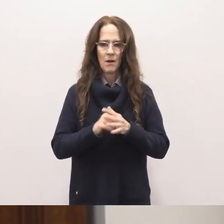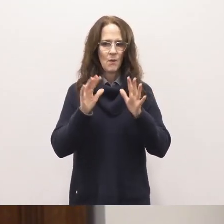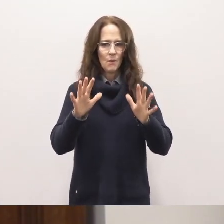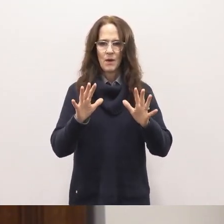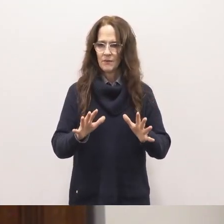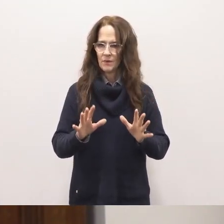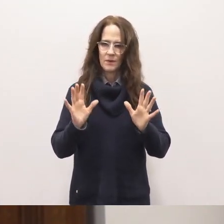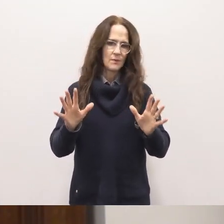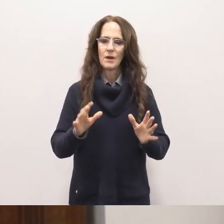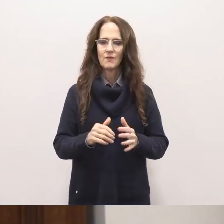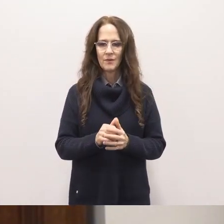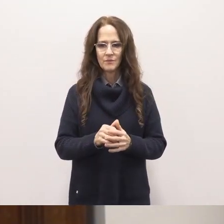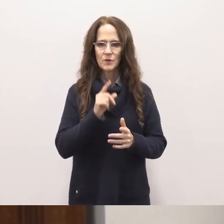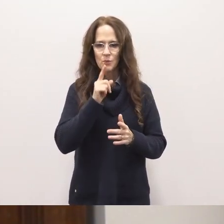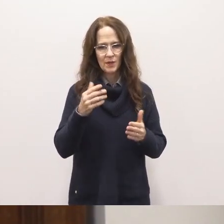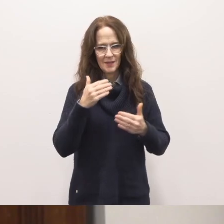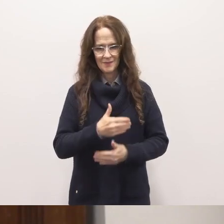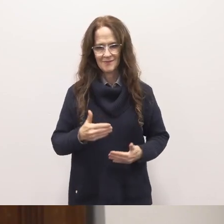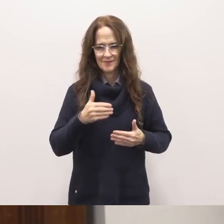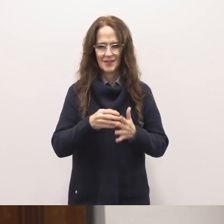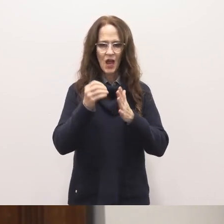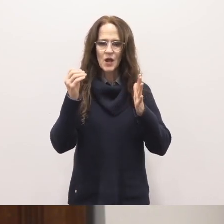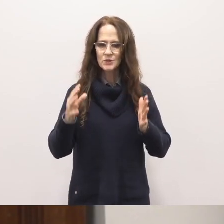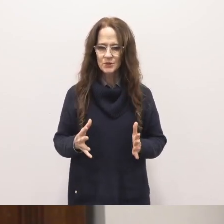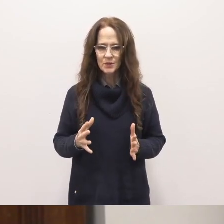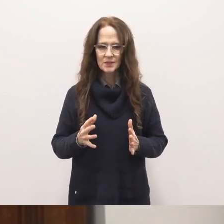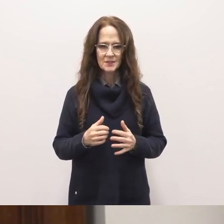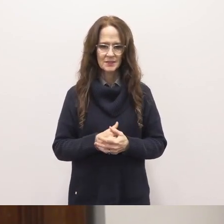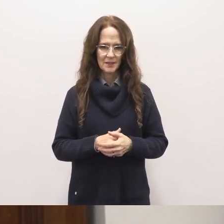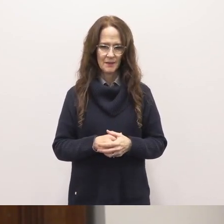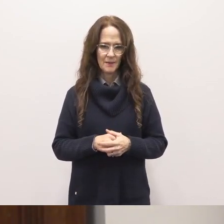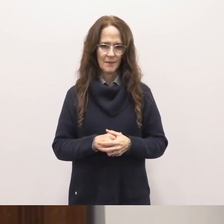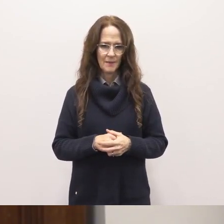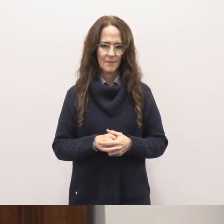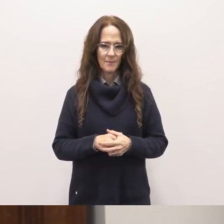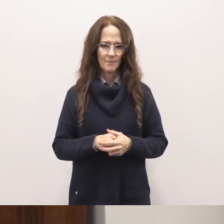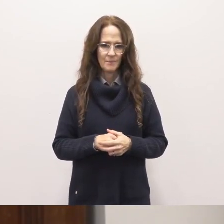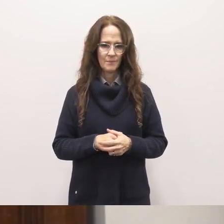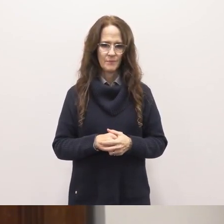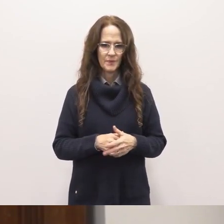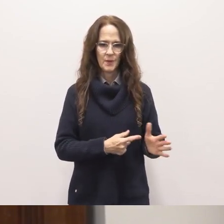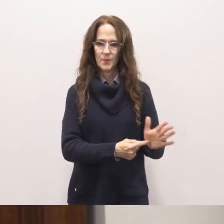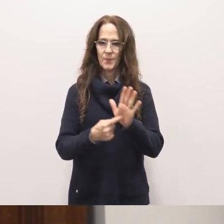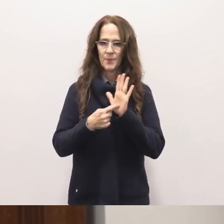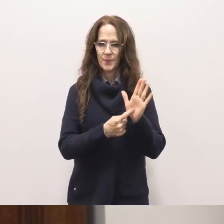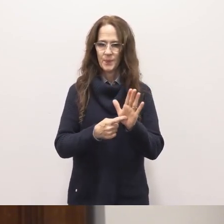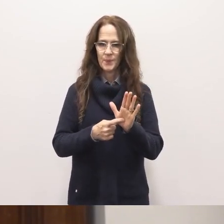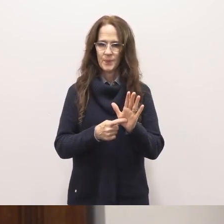It was such a treat to see our students featured in that way.